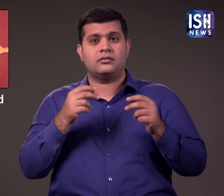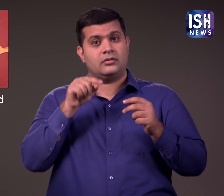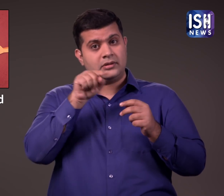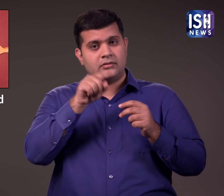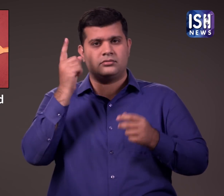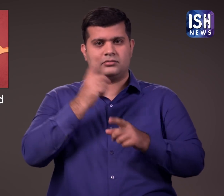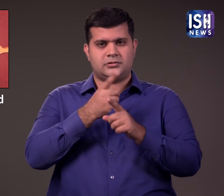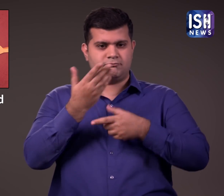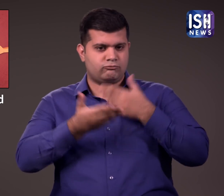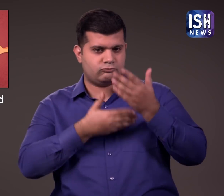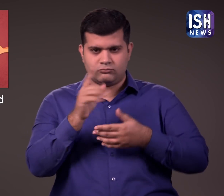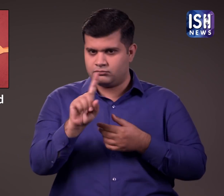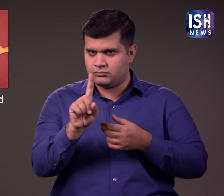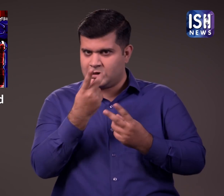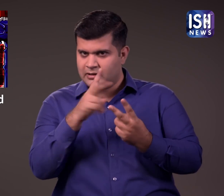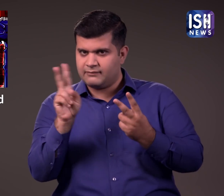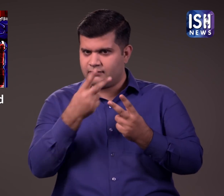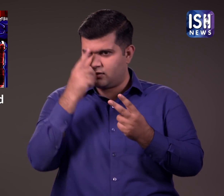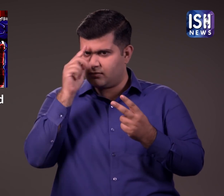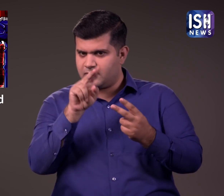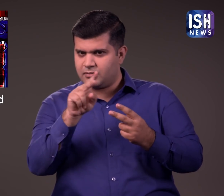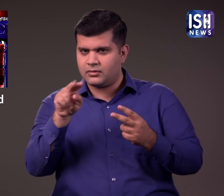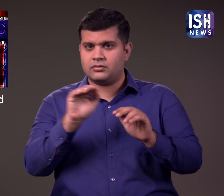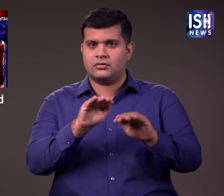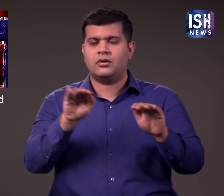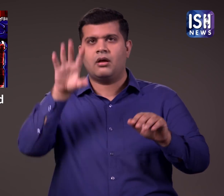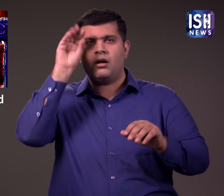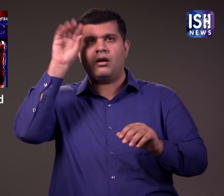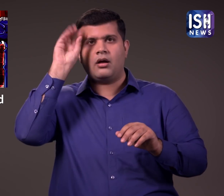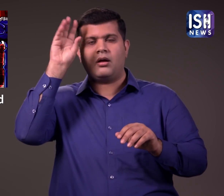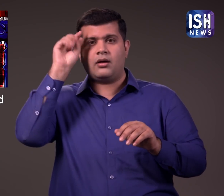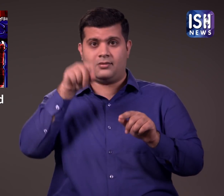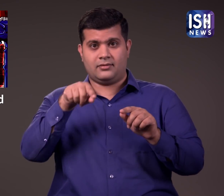The teacher was explaining all this during the session.